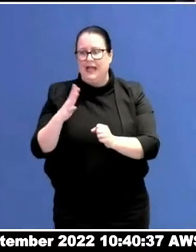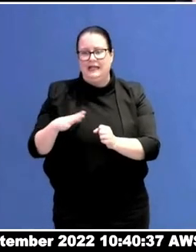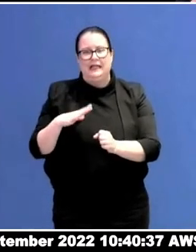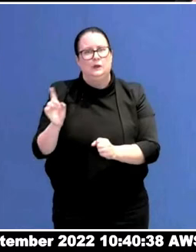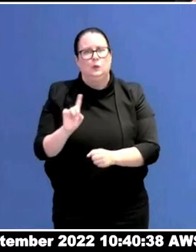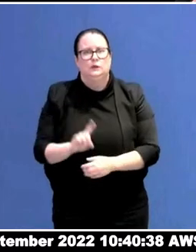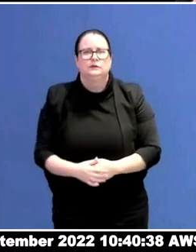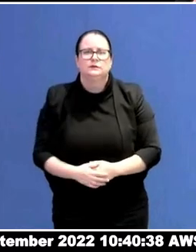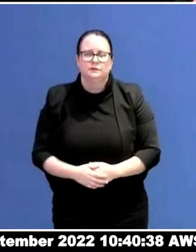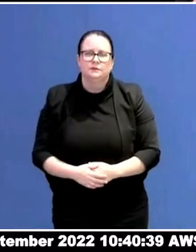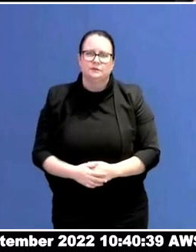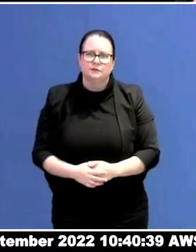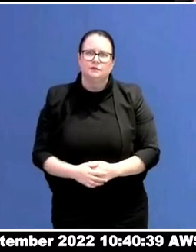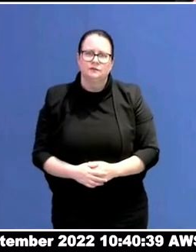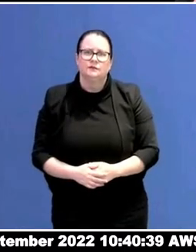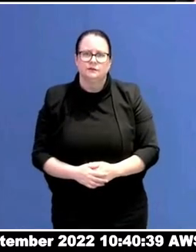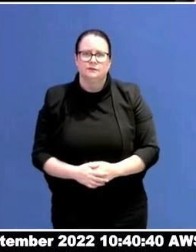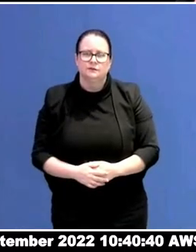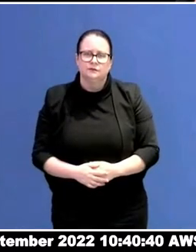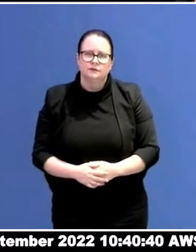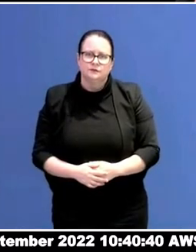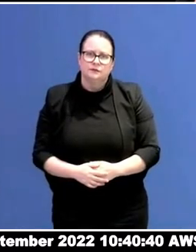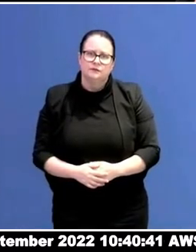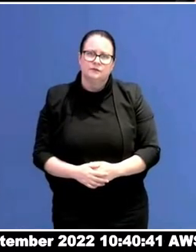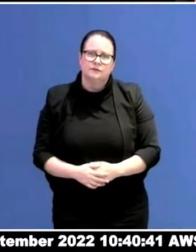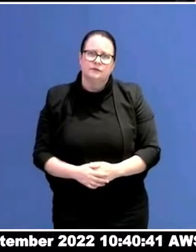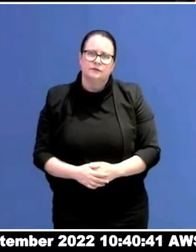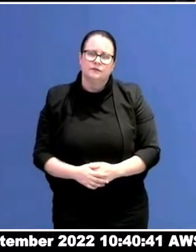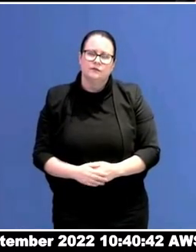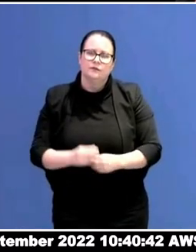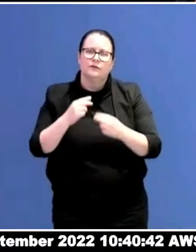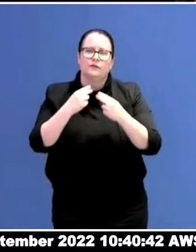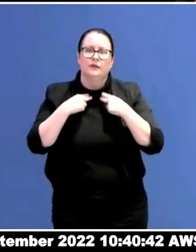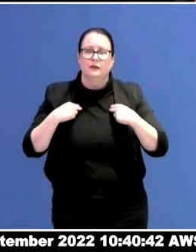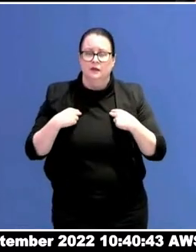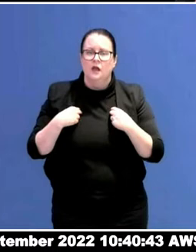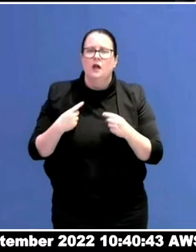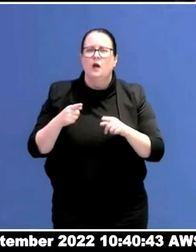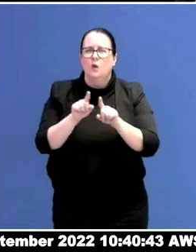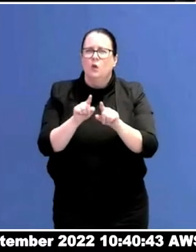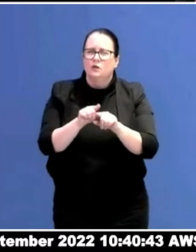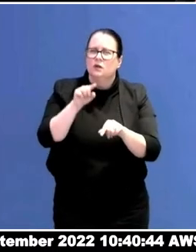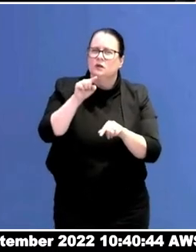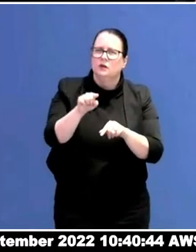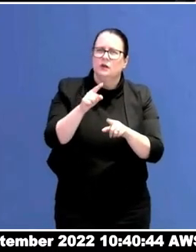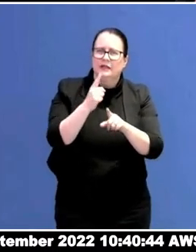There is also the issue of making an assessment about whether a detainee